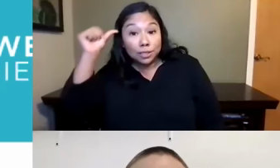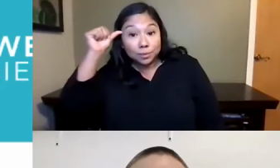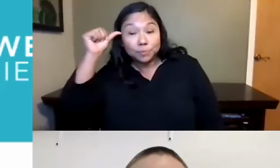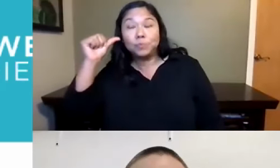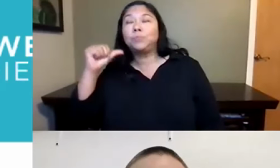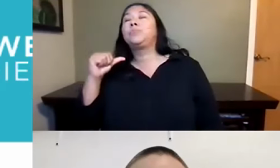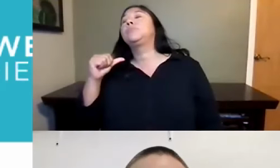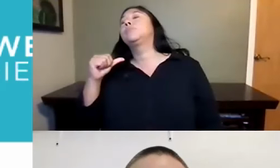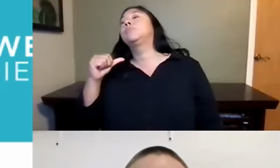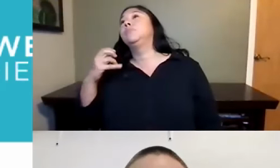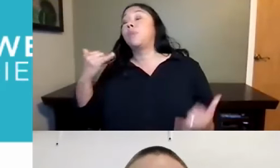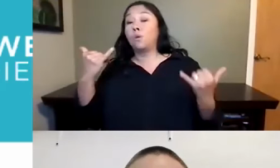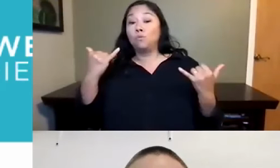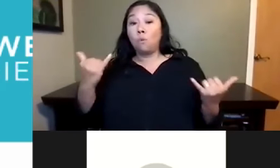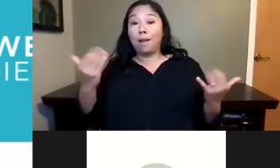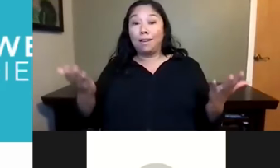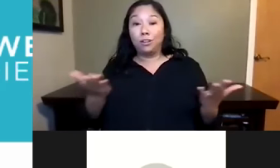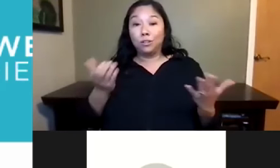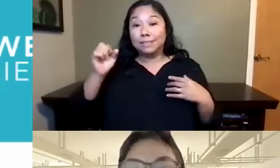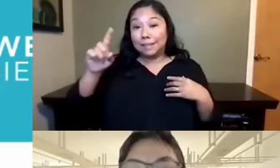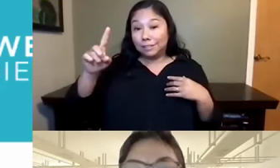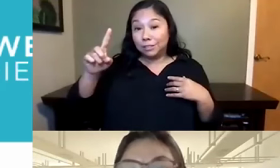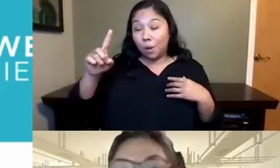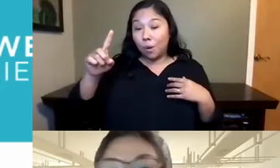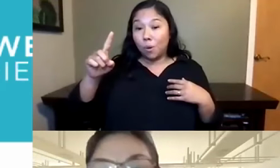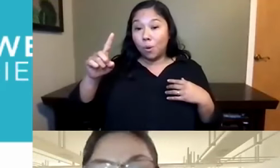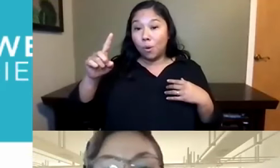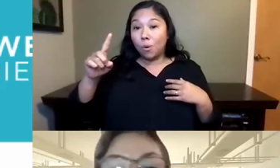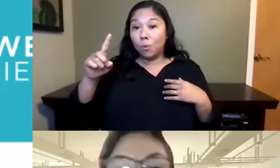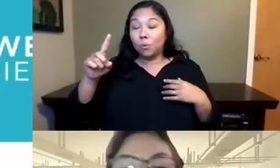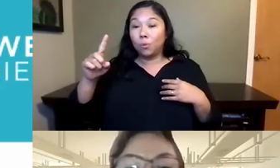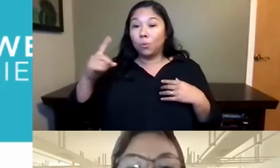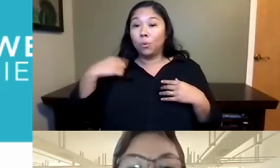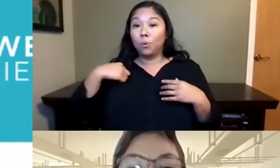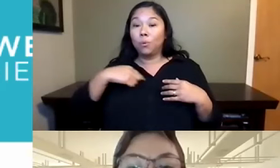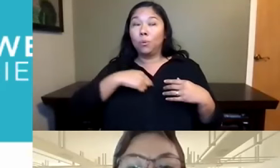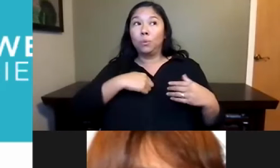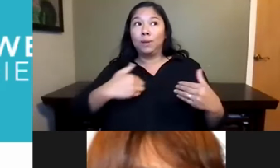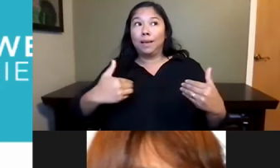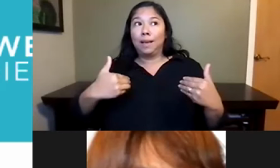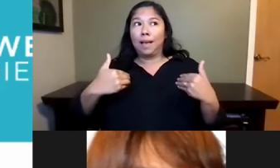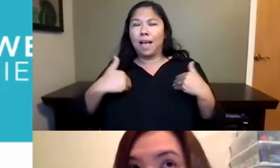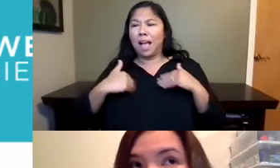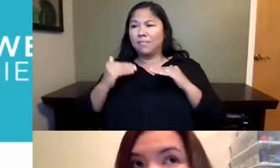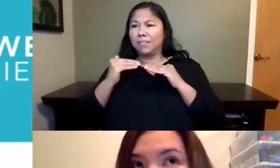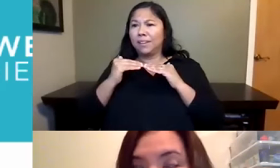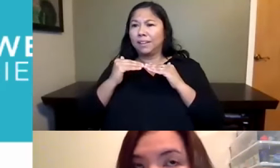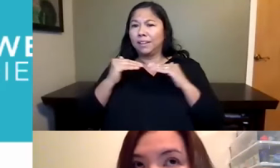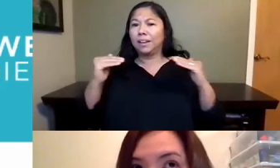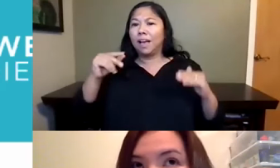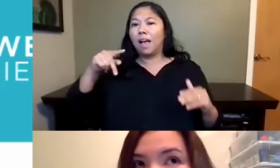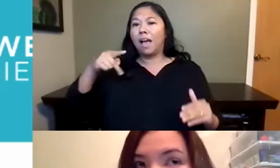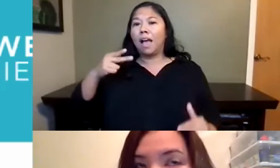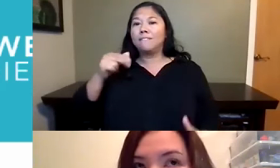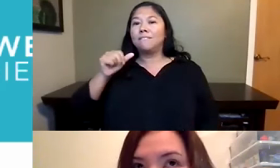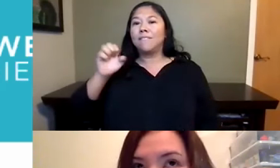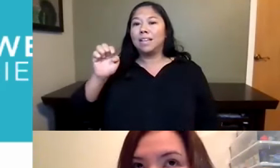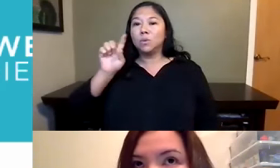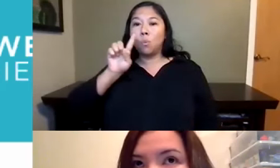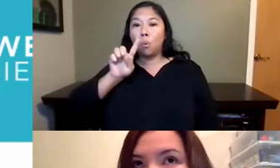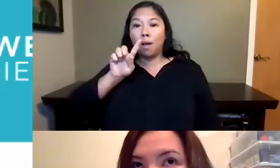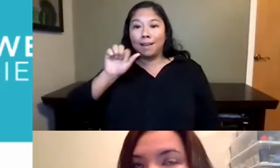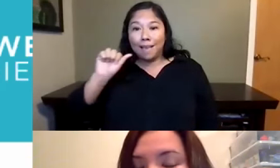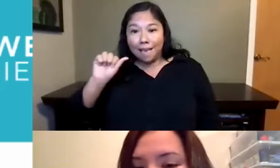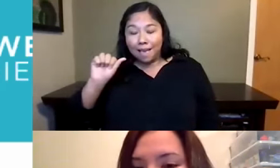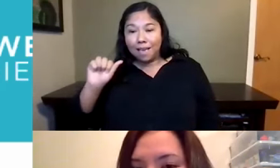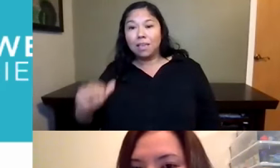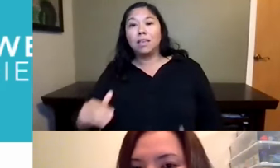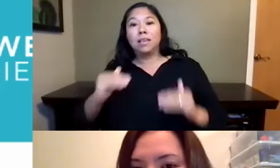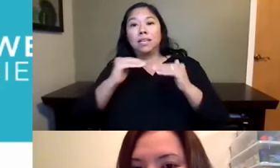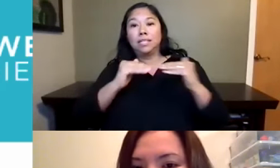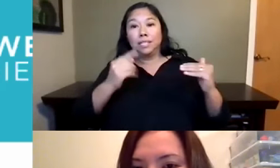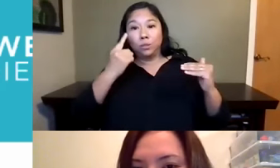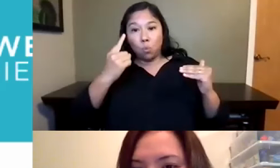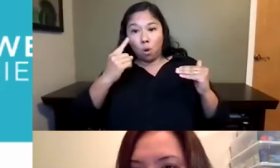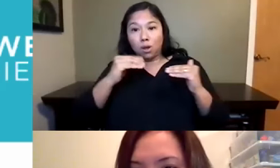Right now in San Diego, Phase 1A, Tiers 1, 2, and 3 are being vaccinated now.